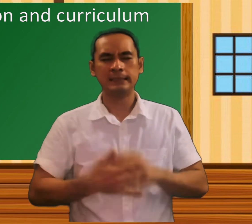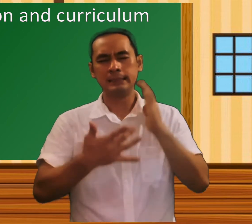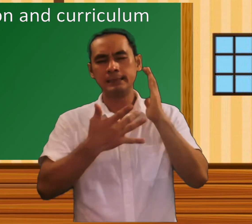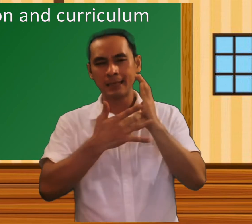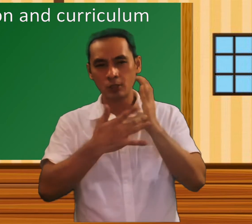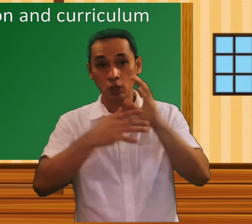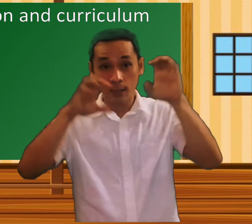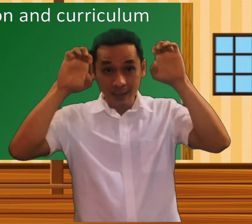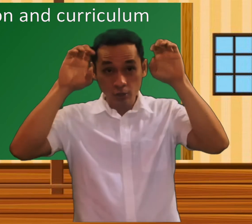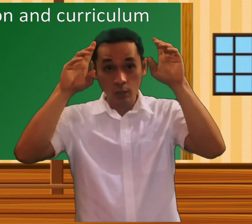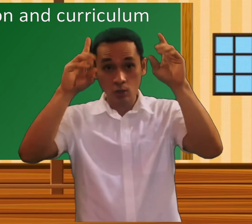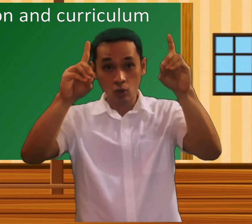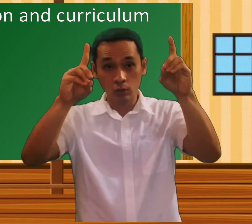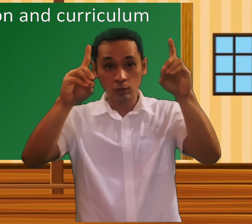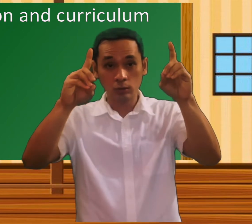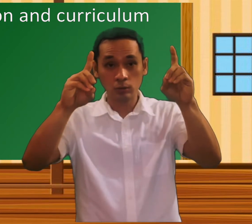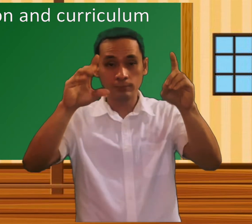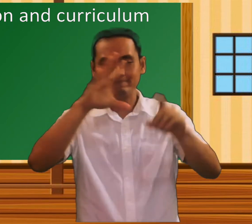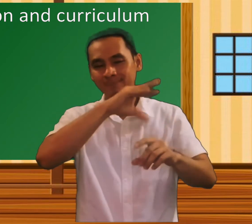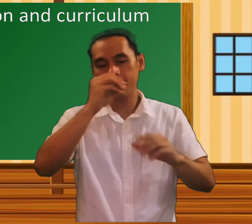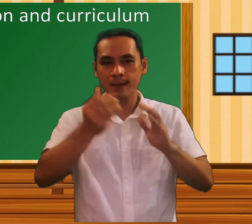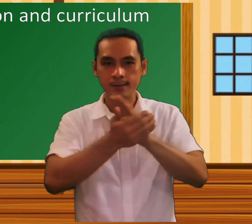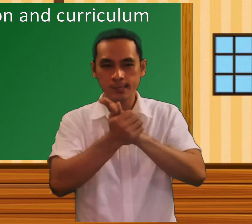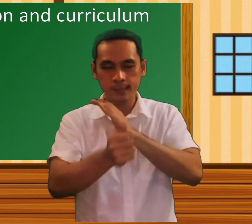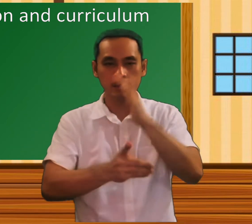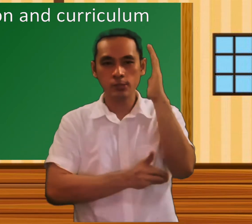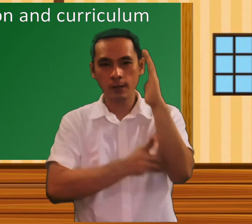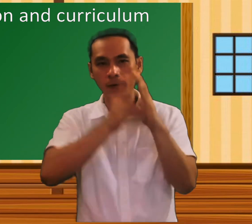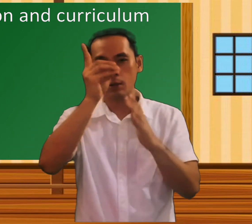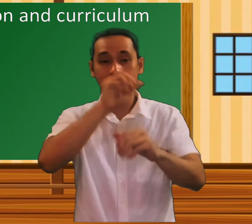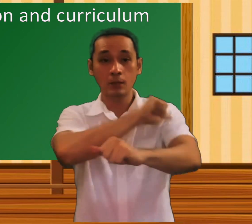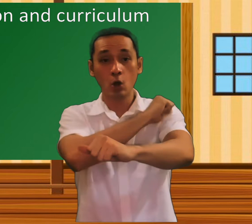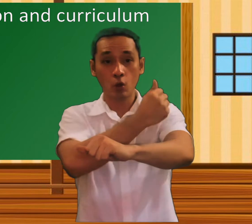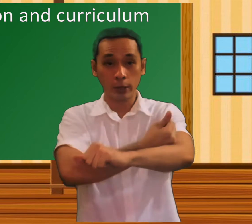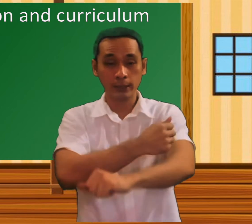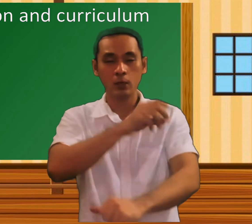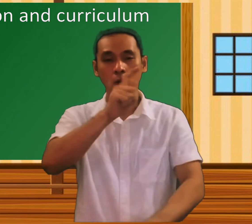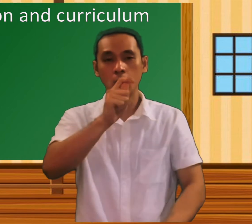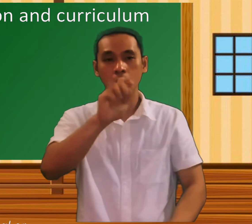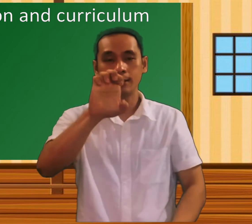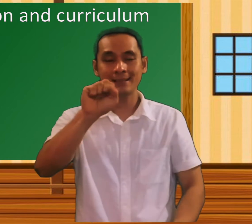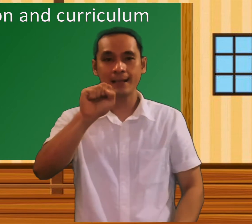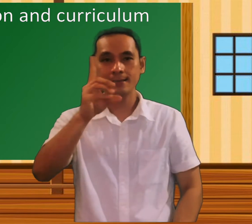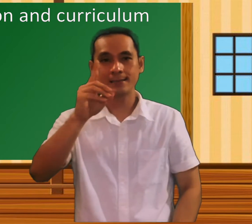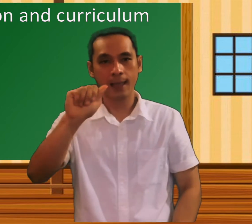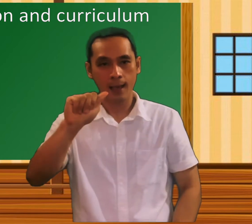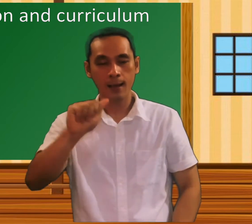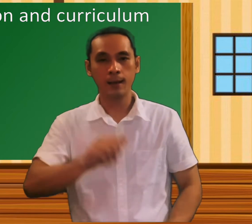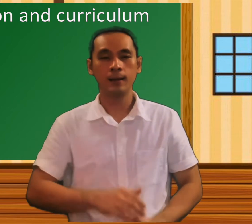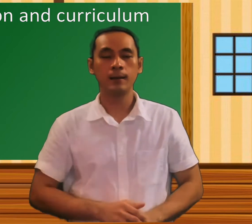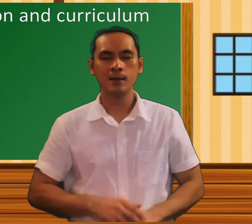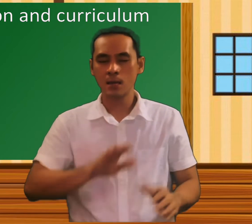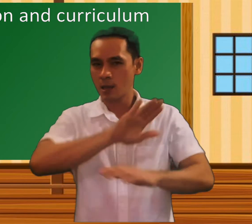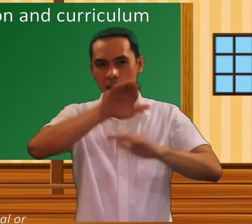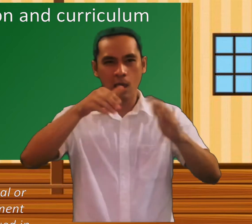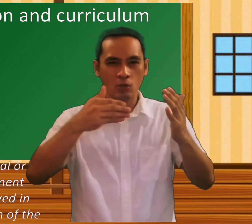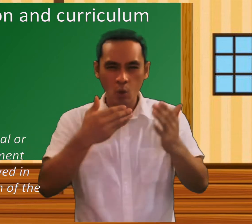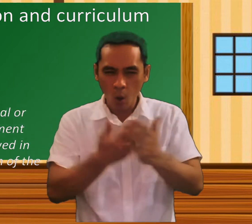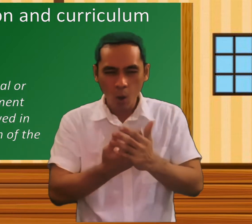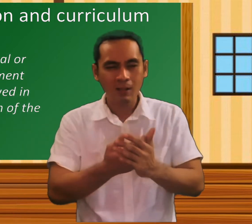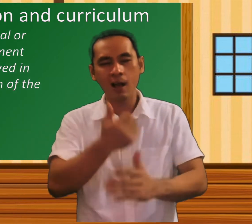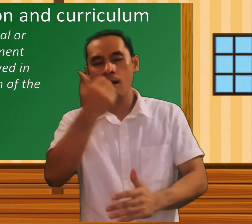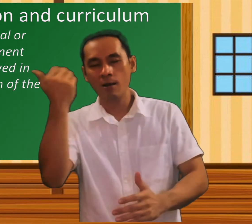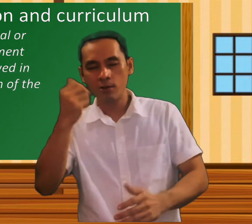the technical education and skills development authority or testda and all other national and